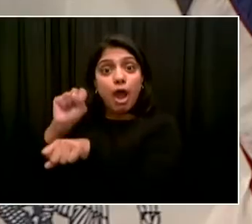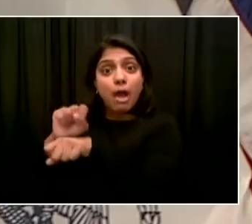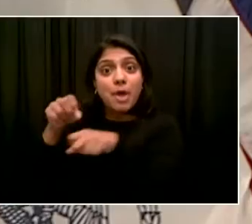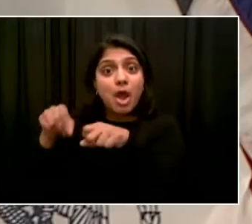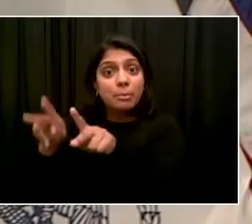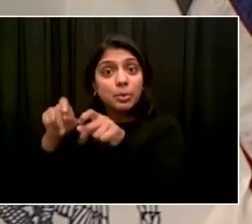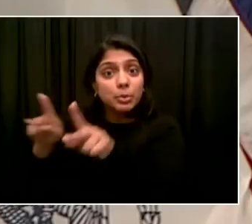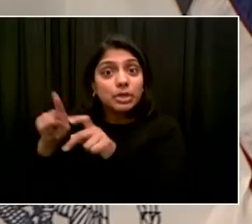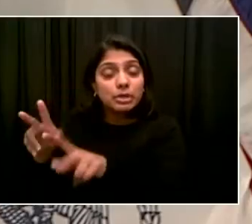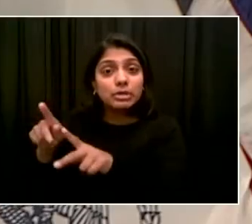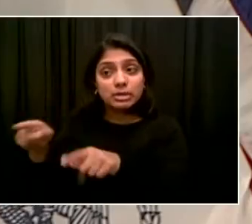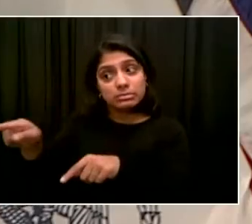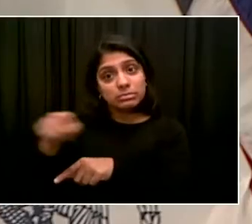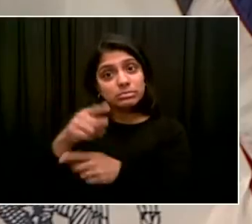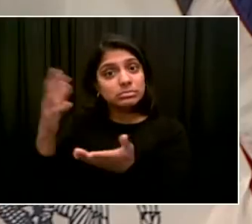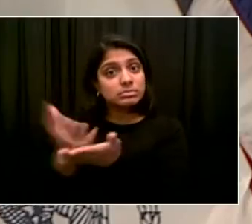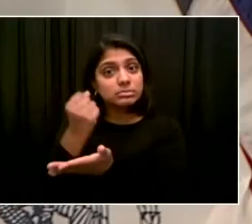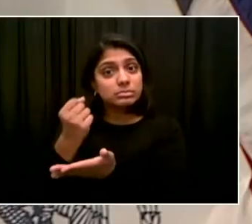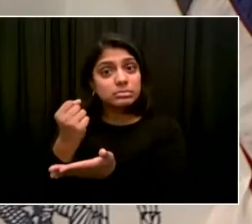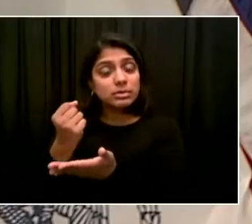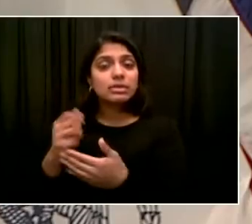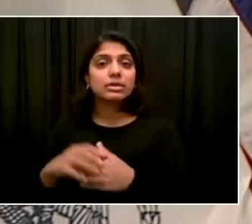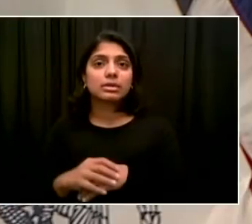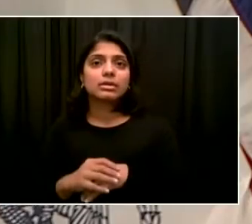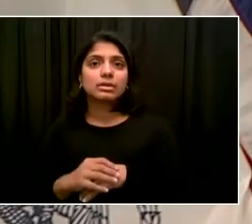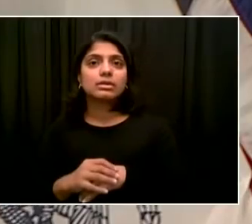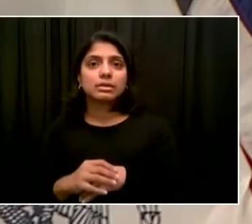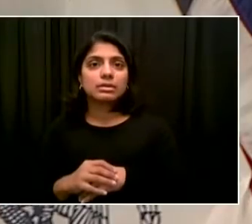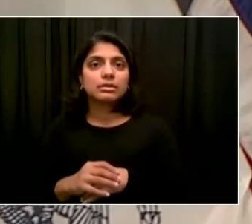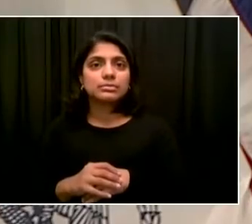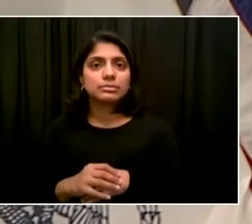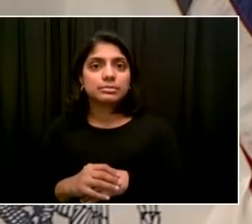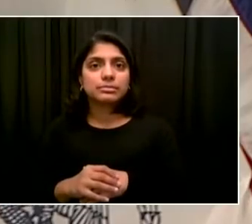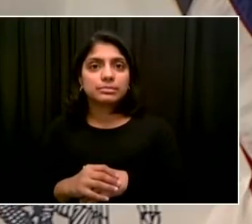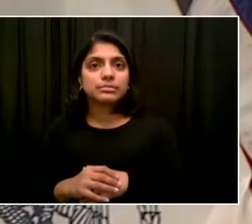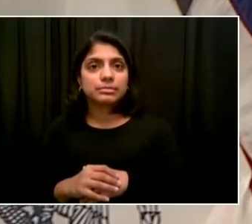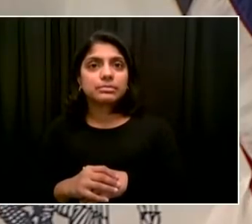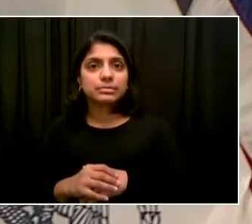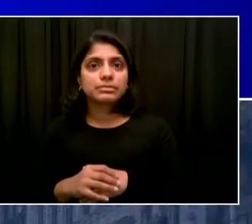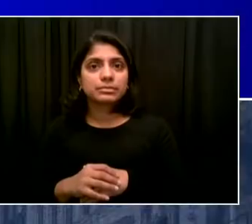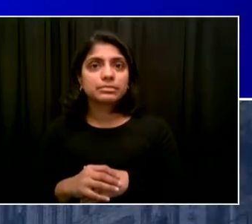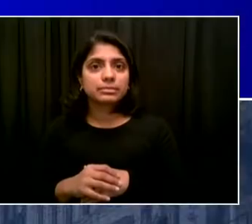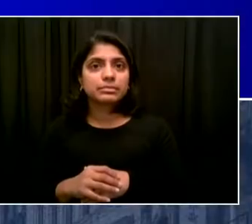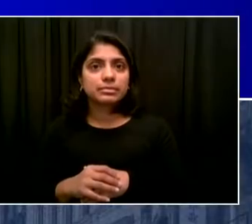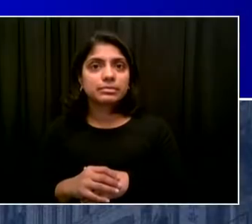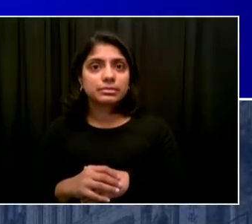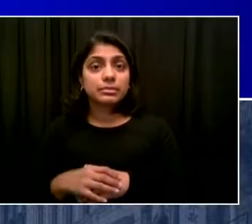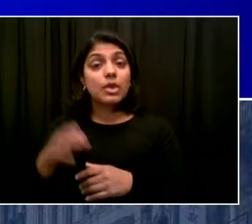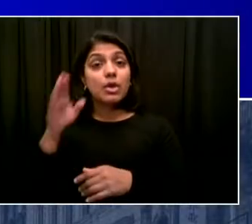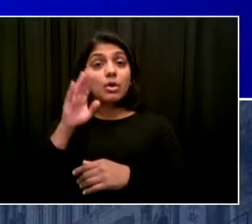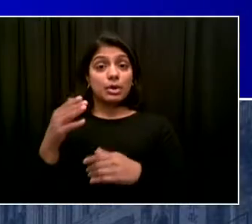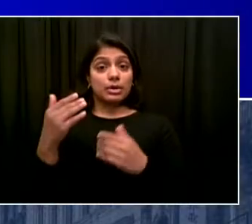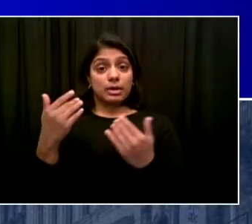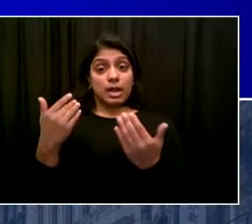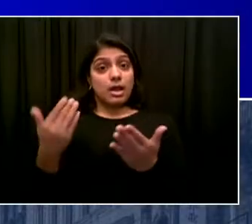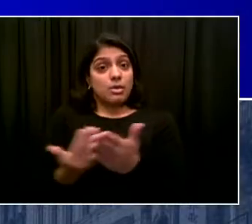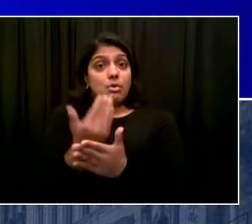NOW.